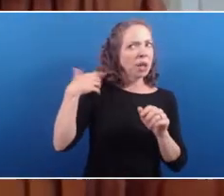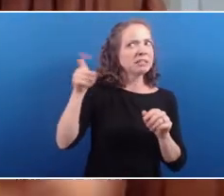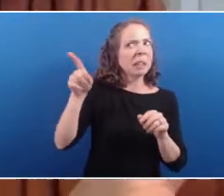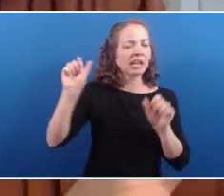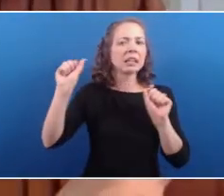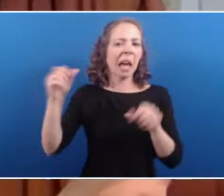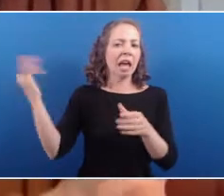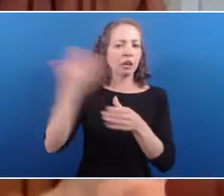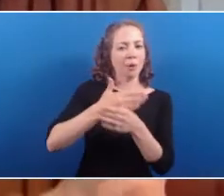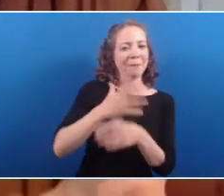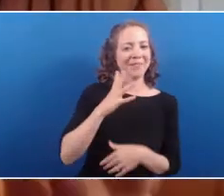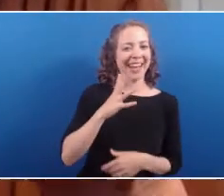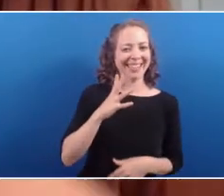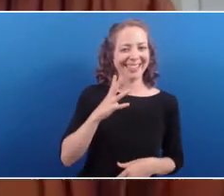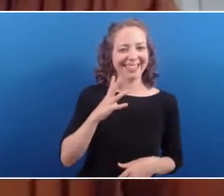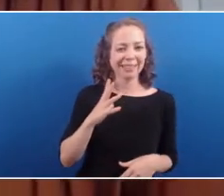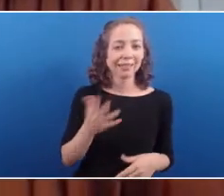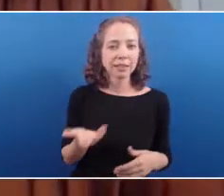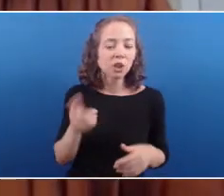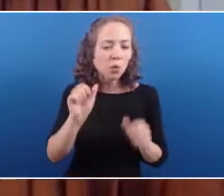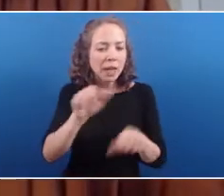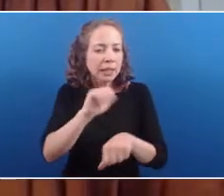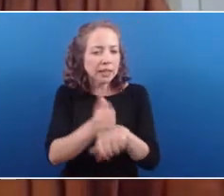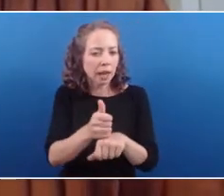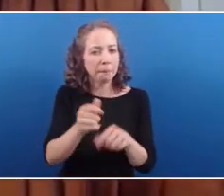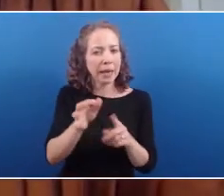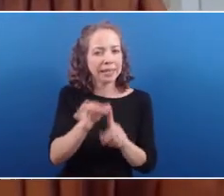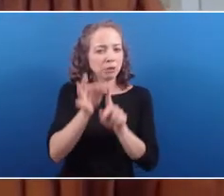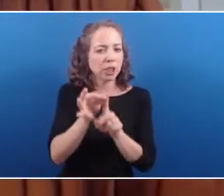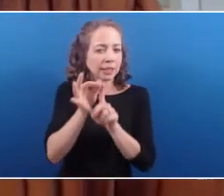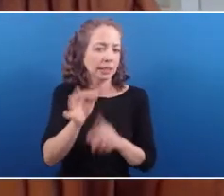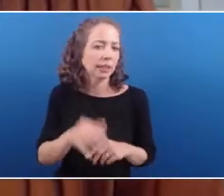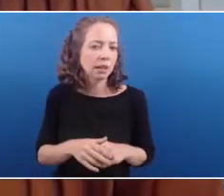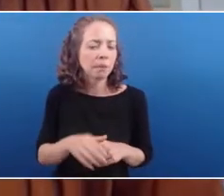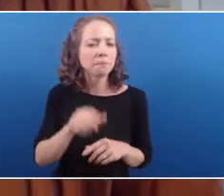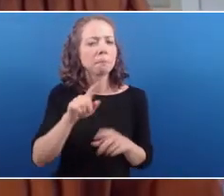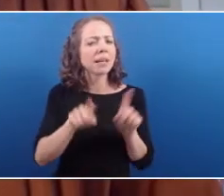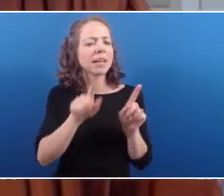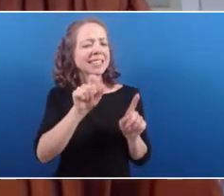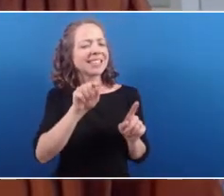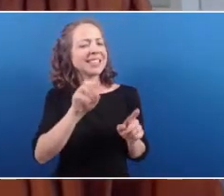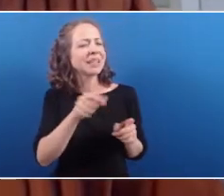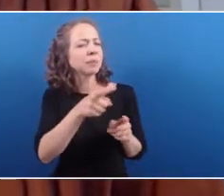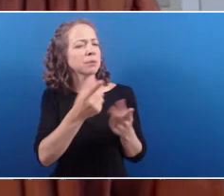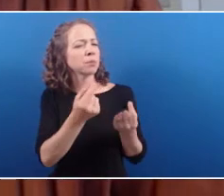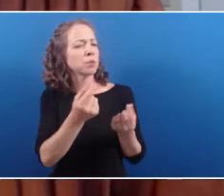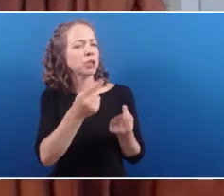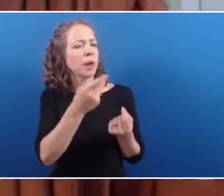But Teams, what do you do specifically in Teams, Hector? So, one of the things I find are real challenges are even with